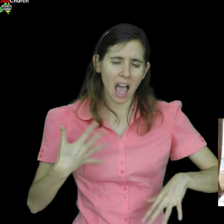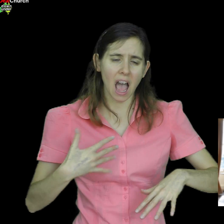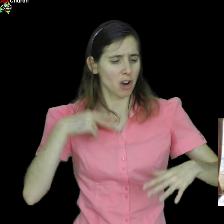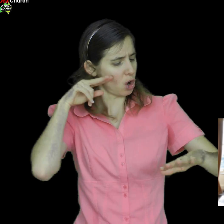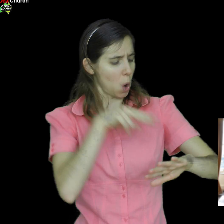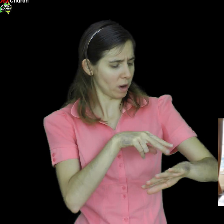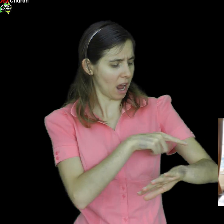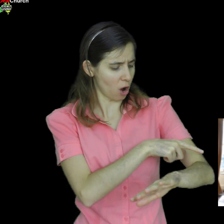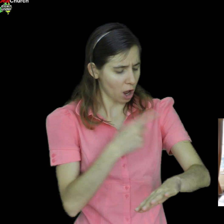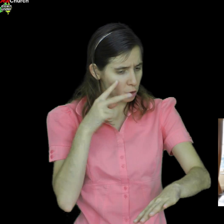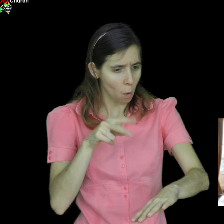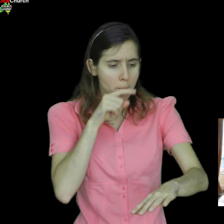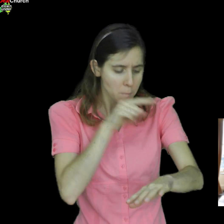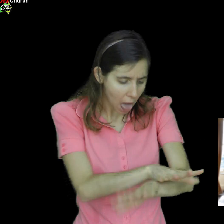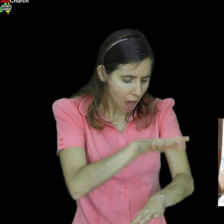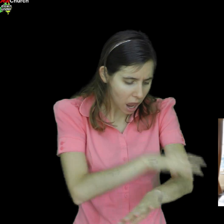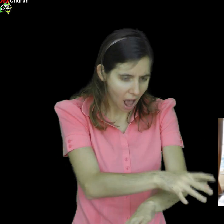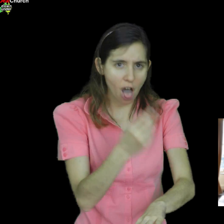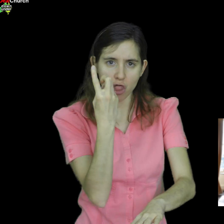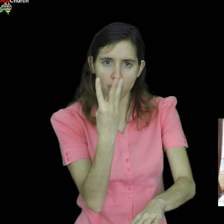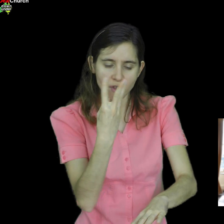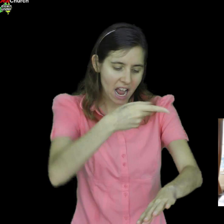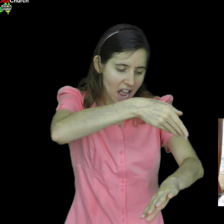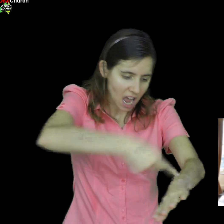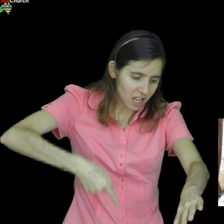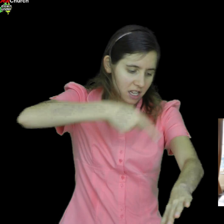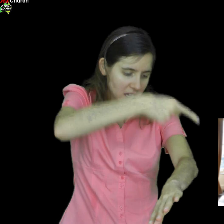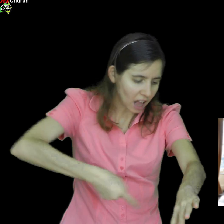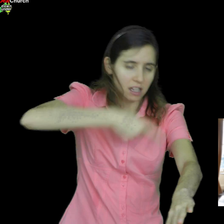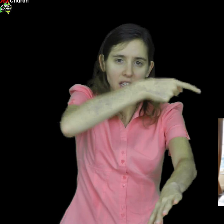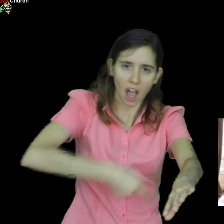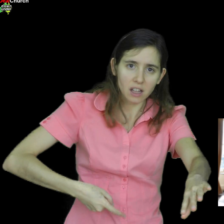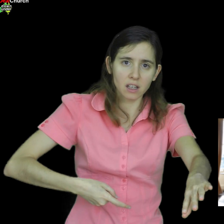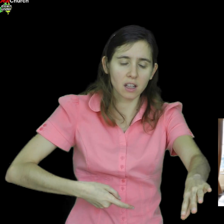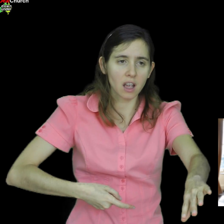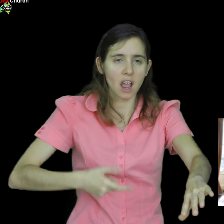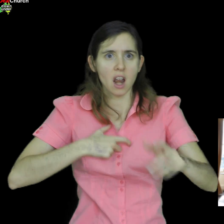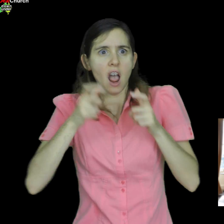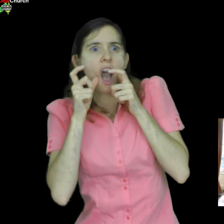looked down and saw blood and three long cuts on her forearm. She screamed with